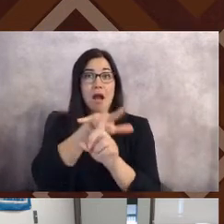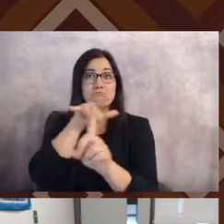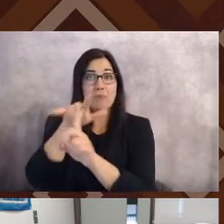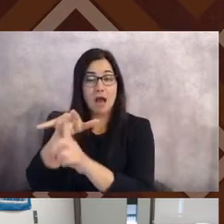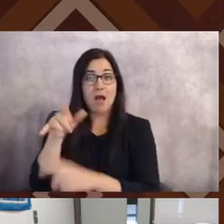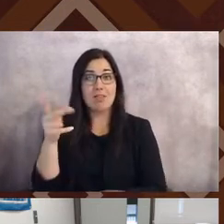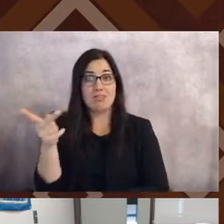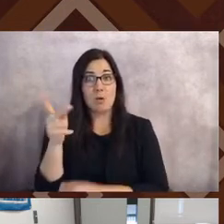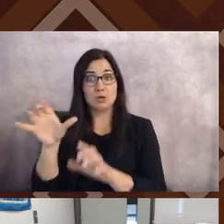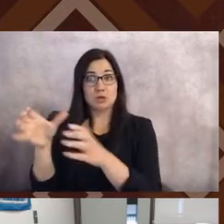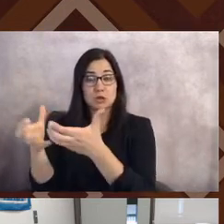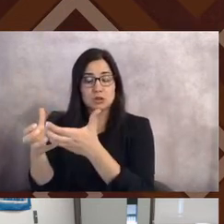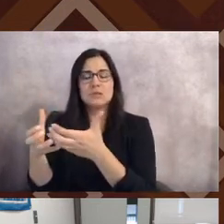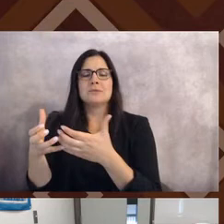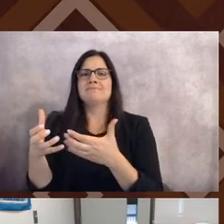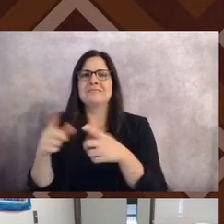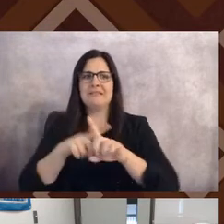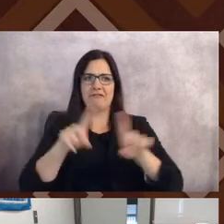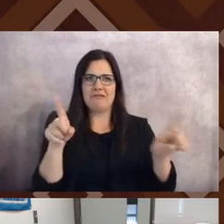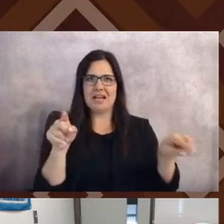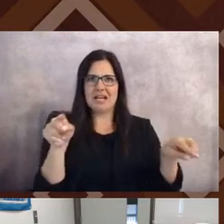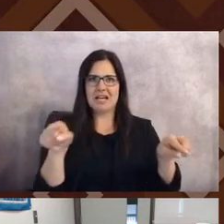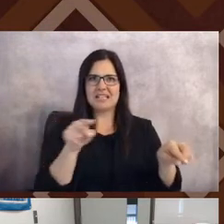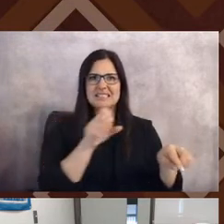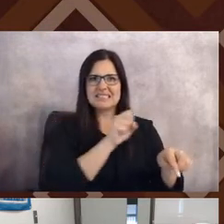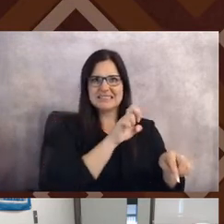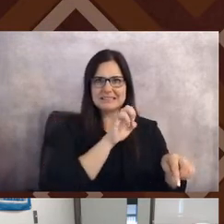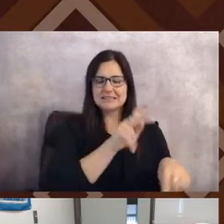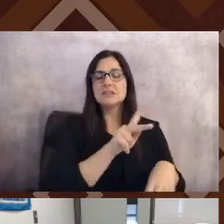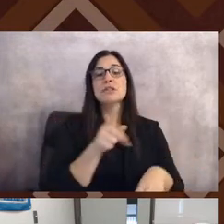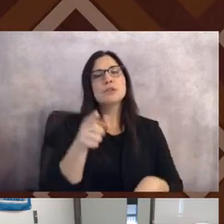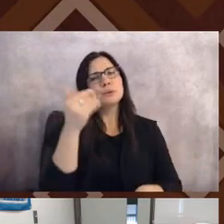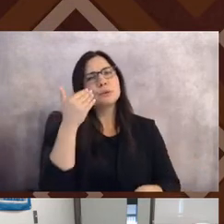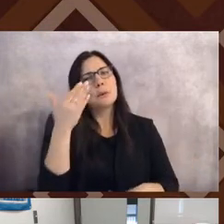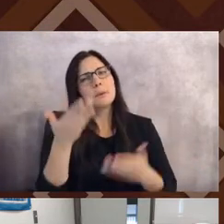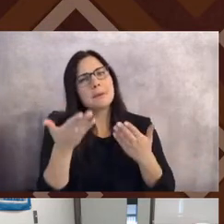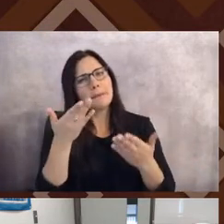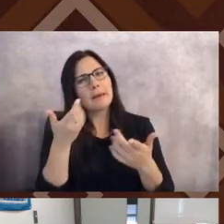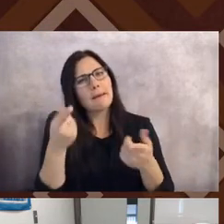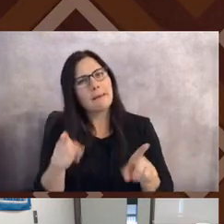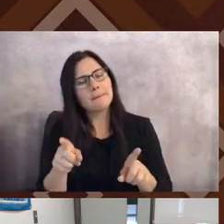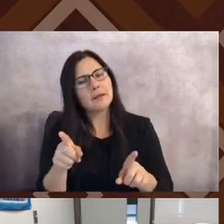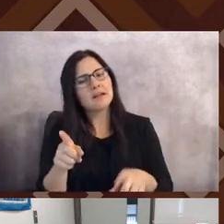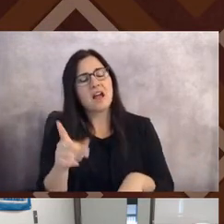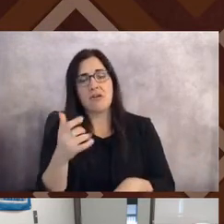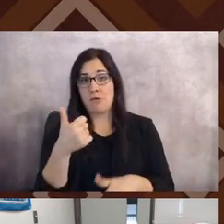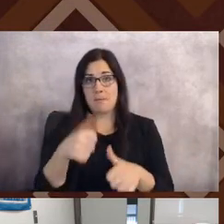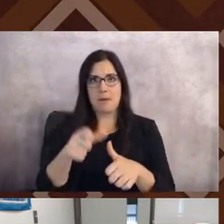this poor man. And I mean, I know some of you probably remember even this happening. I remember this so horrific